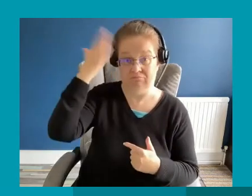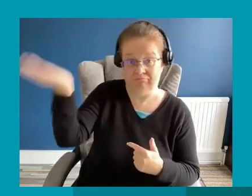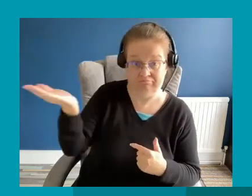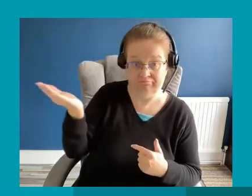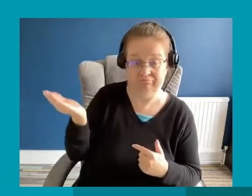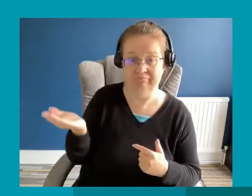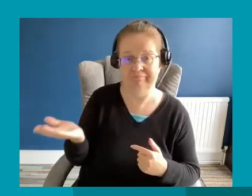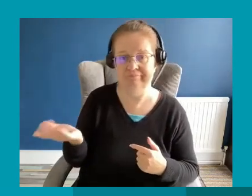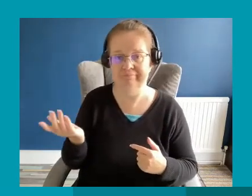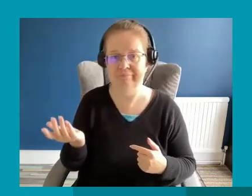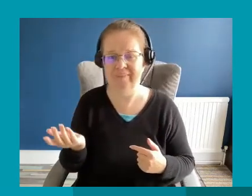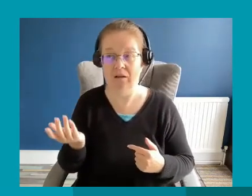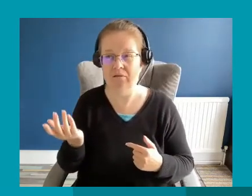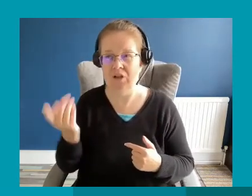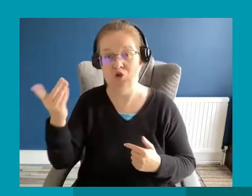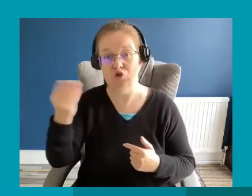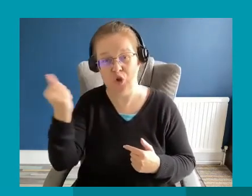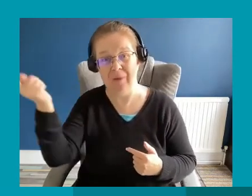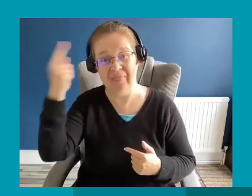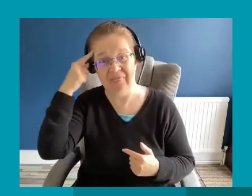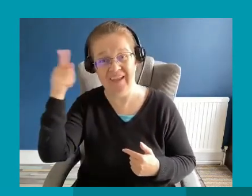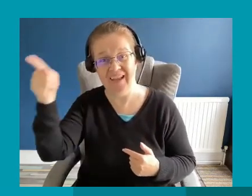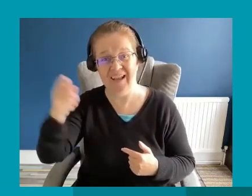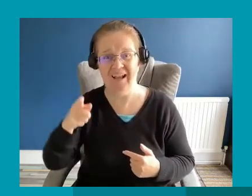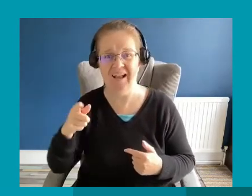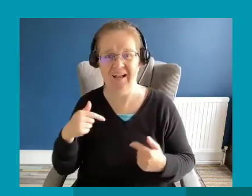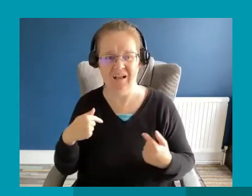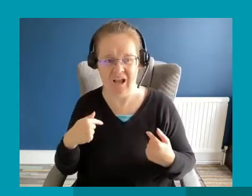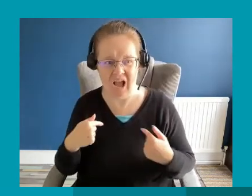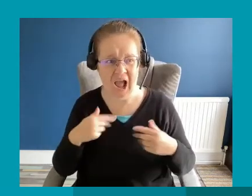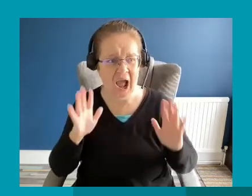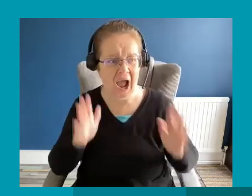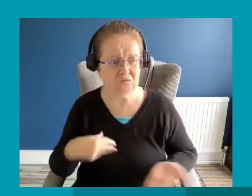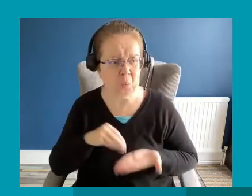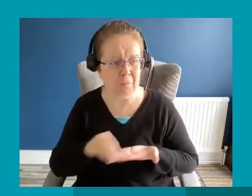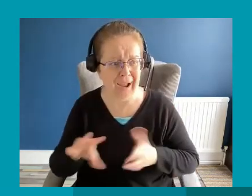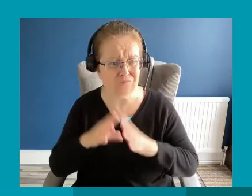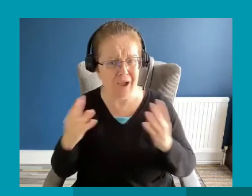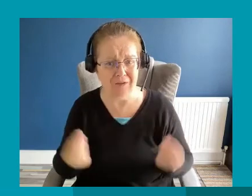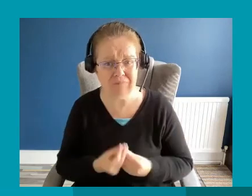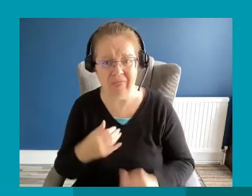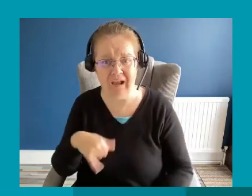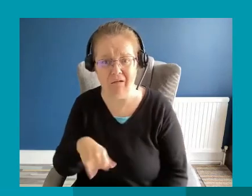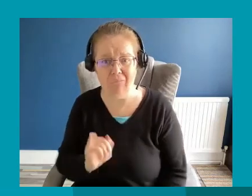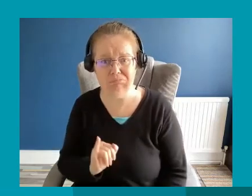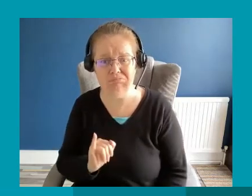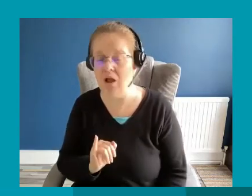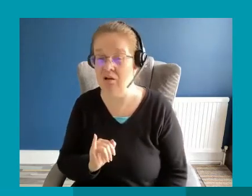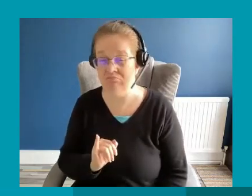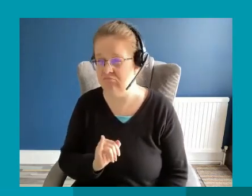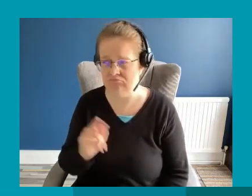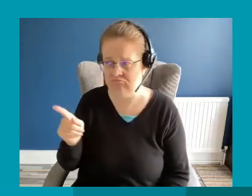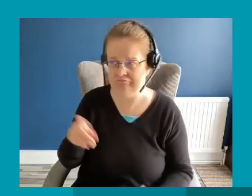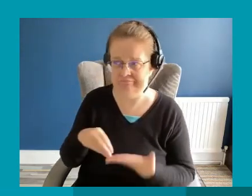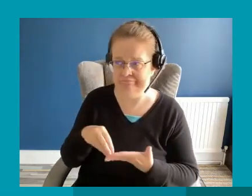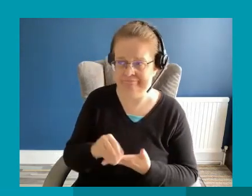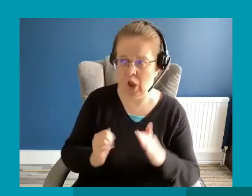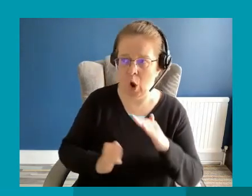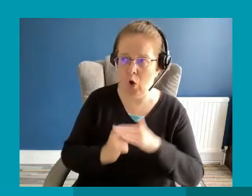some of them think that they're actually going to be up for all of the costs. So in this very, very simple example,